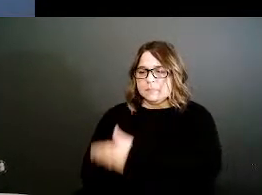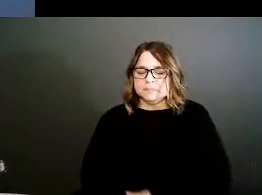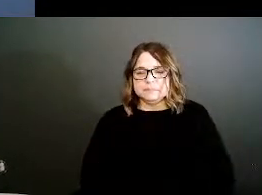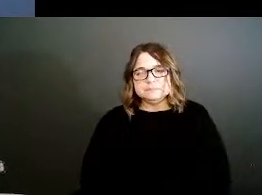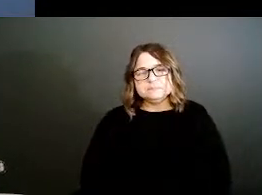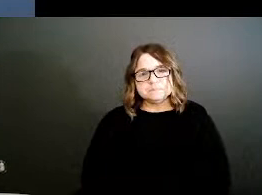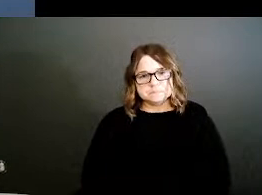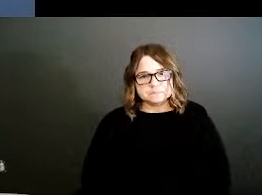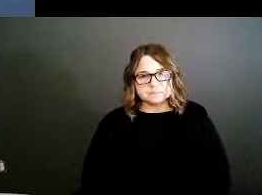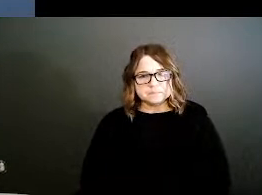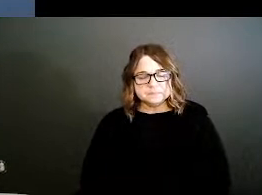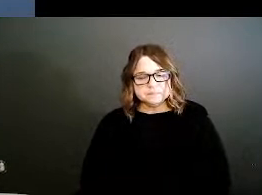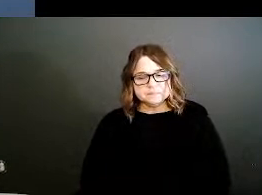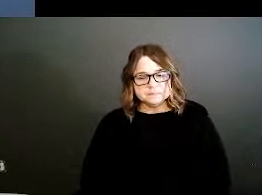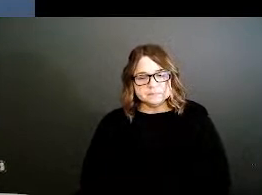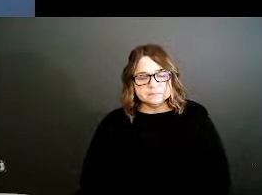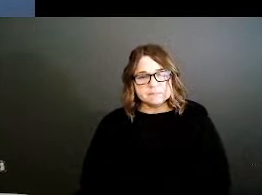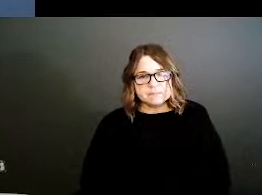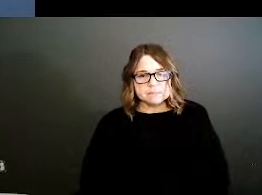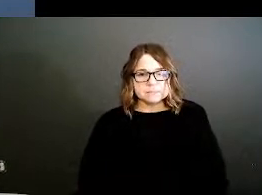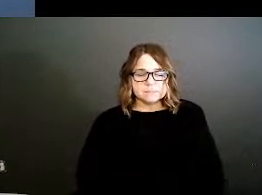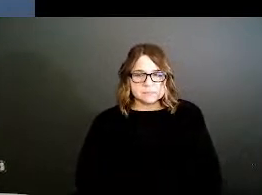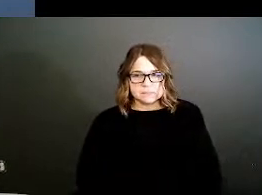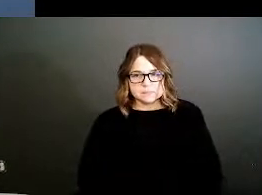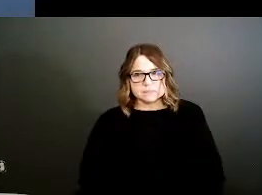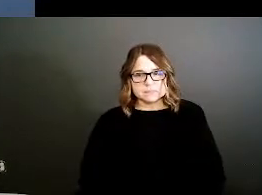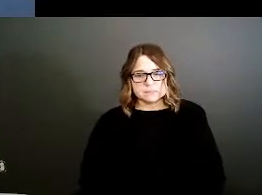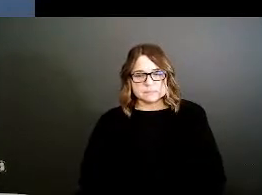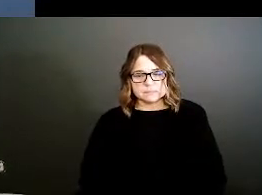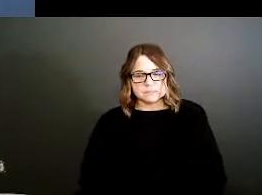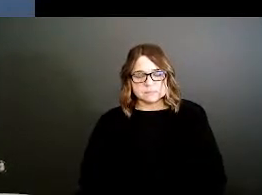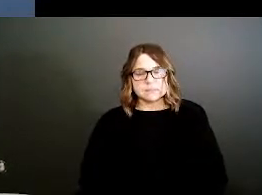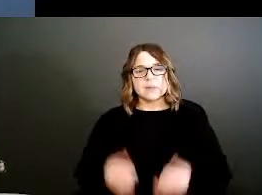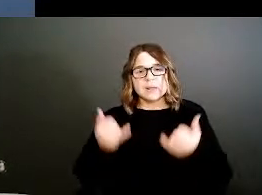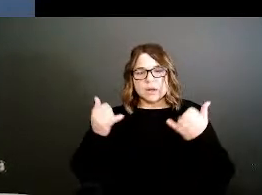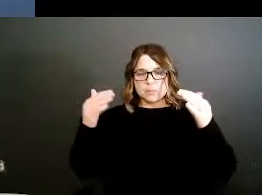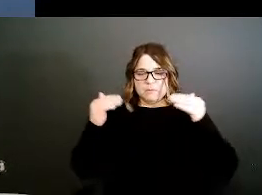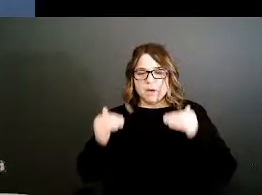WE'LL HAVE JENNY JONES, LILLY DUN WITS, ROBIN ONCELY